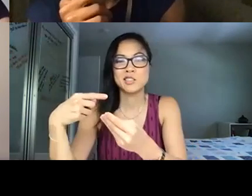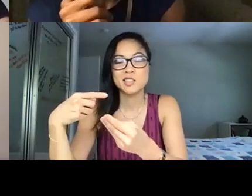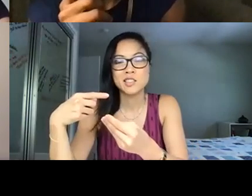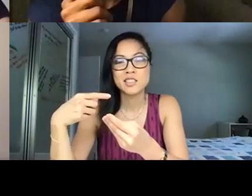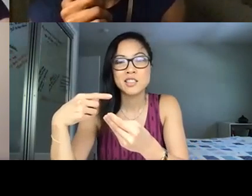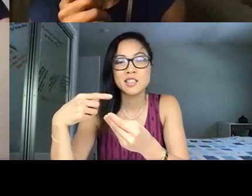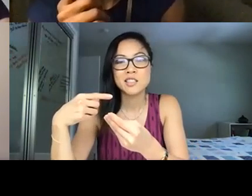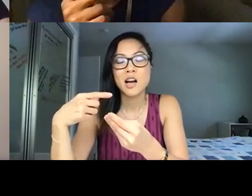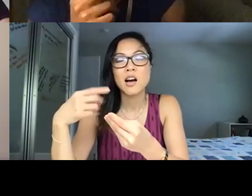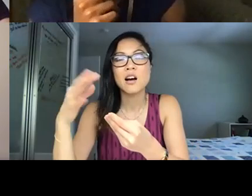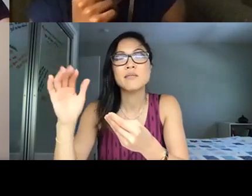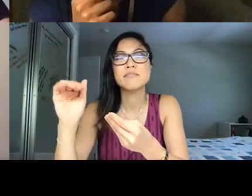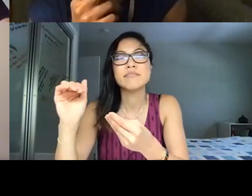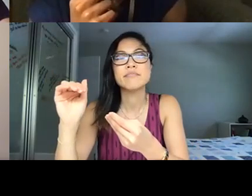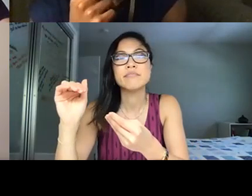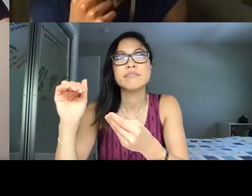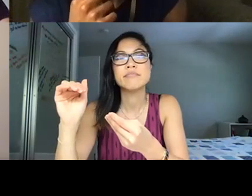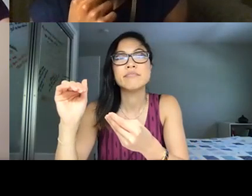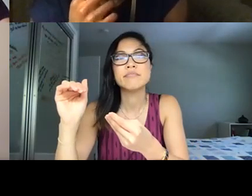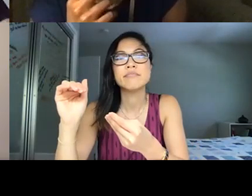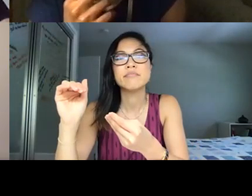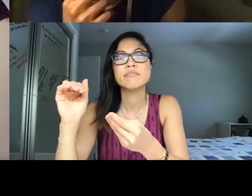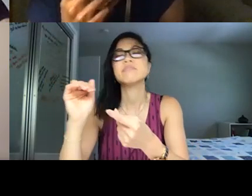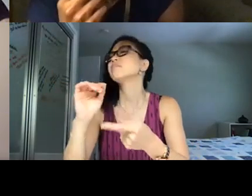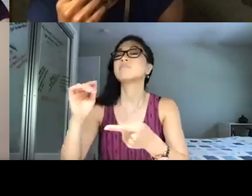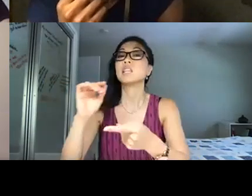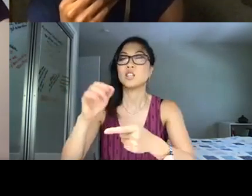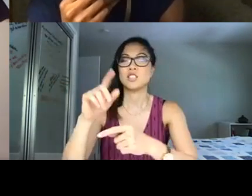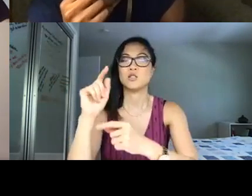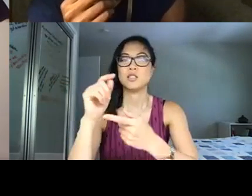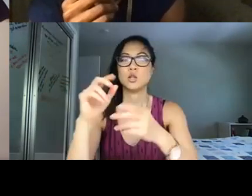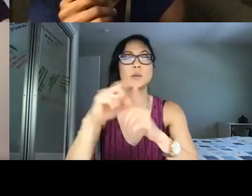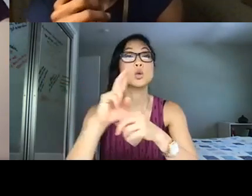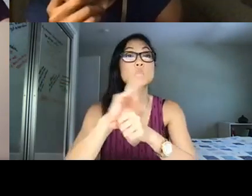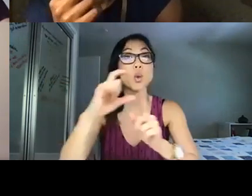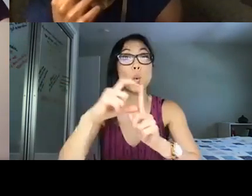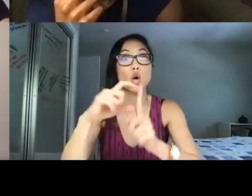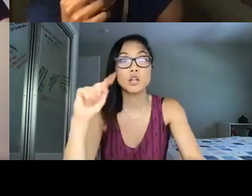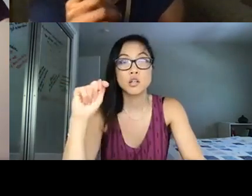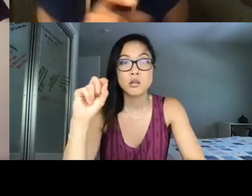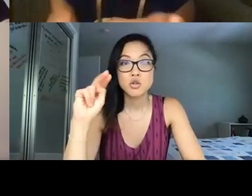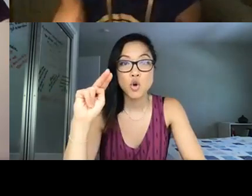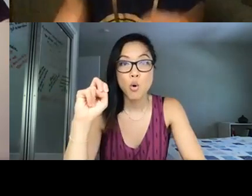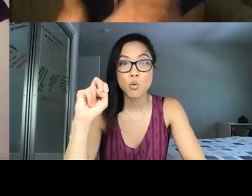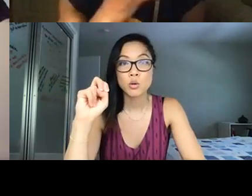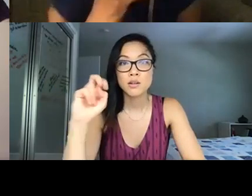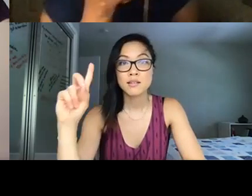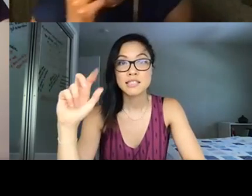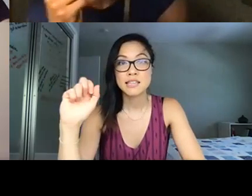nope, cut that shit out. I caught myself using that word too. I'm still learning because I'm not an authority.